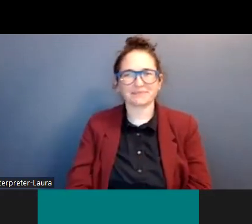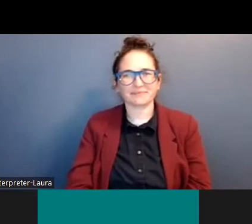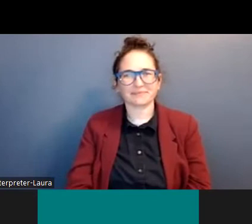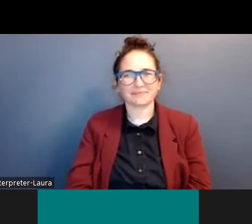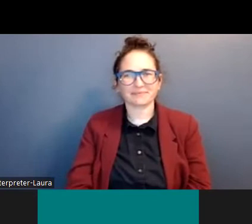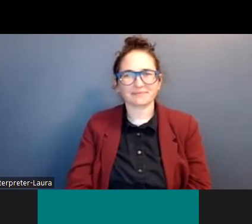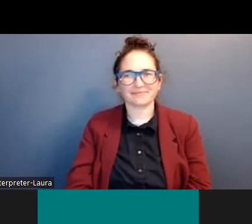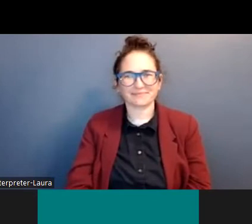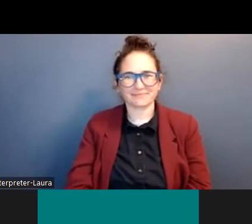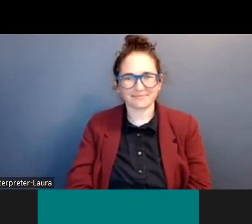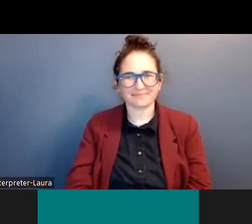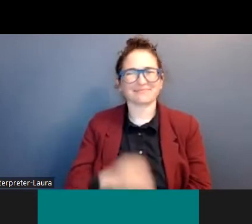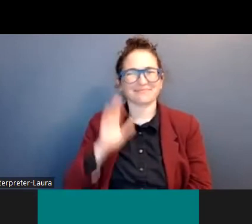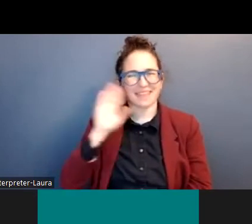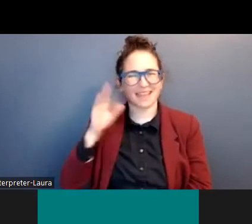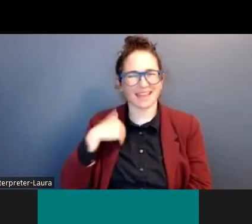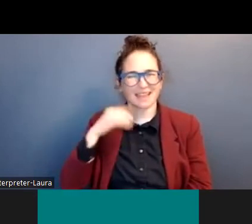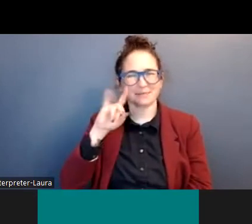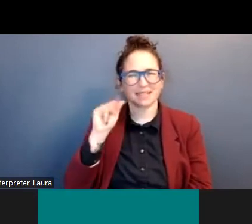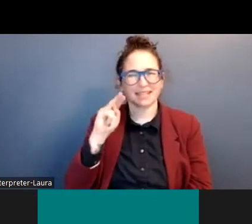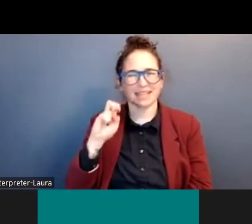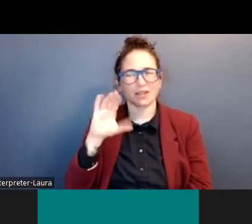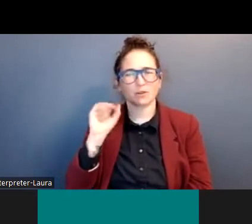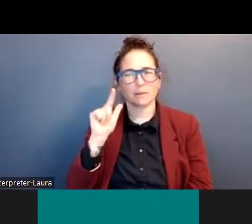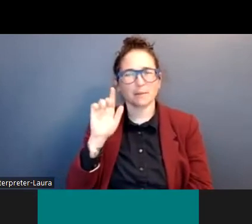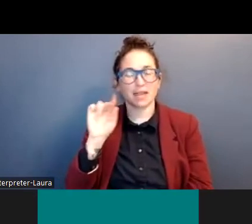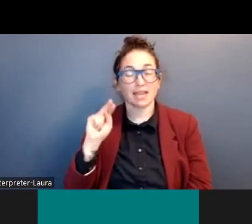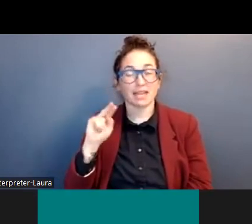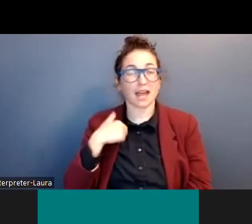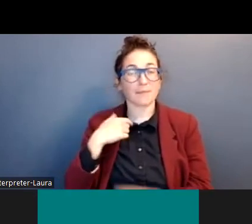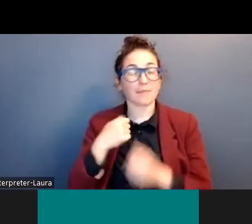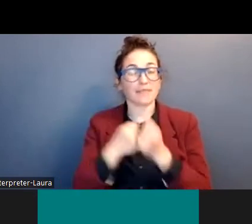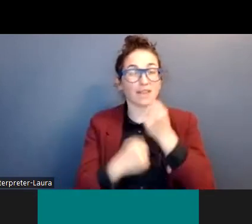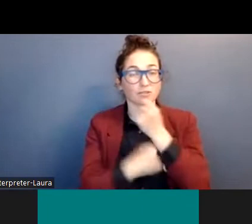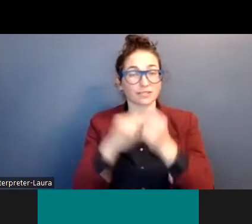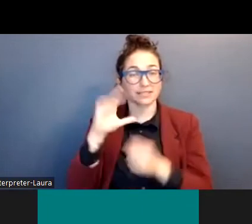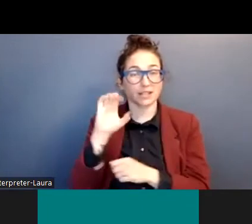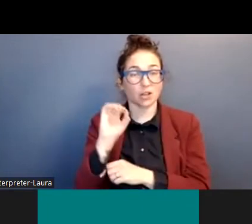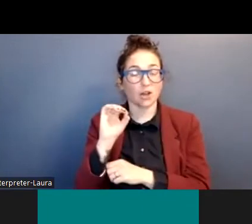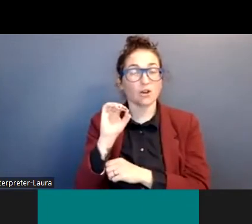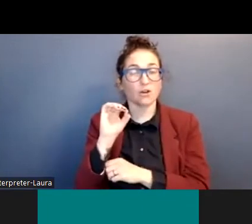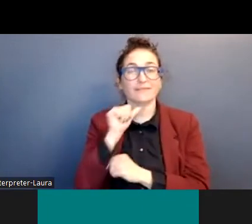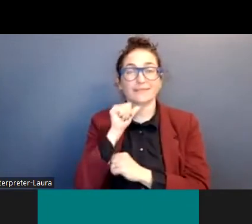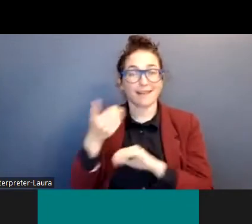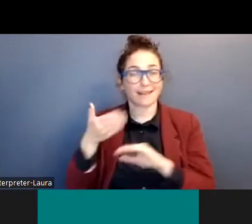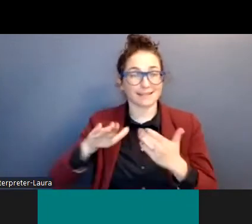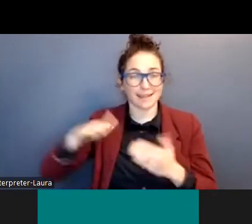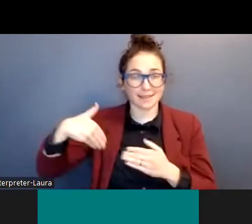Diane Coleman: Diane Coleman, founder and CEO of Not Dead Yet, the national disability group formed in 1996 to educate and